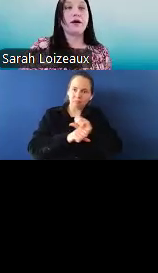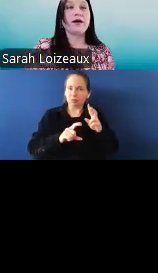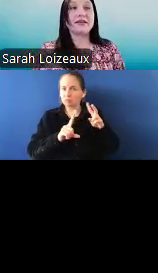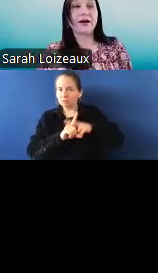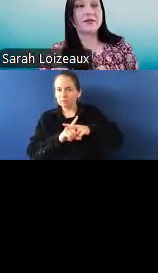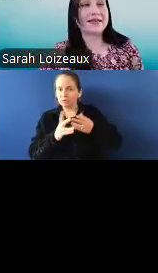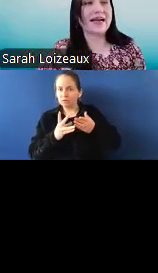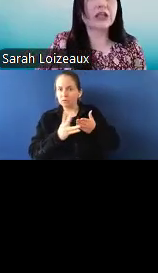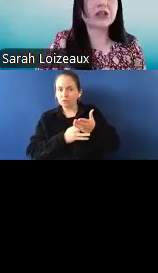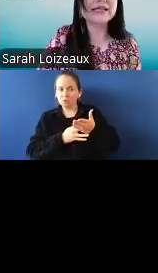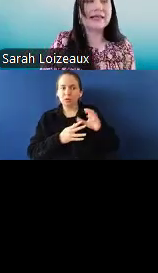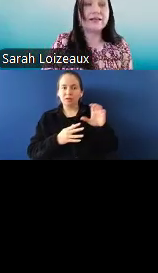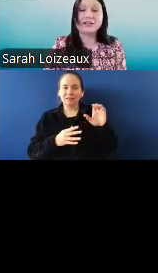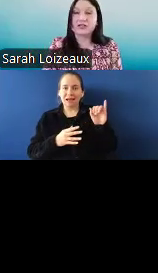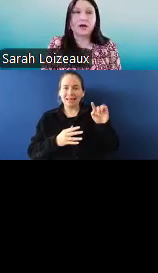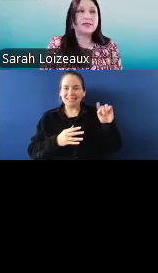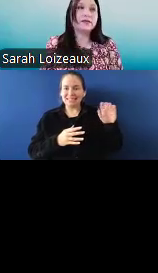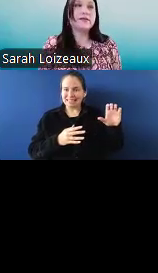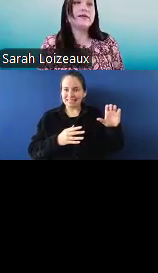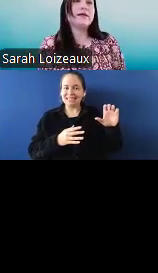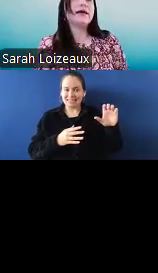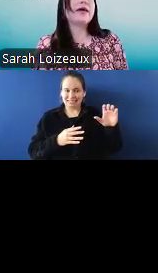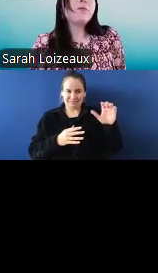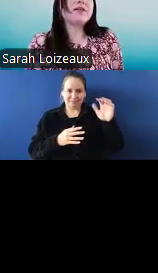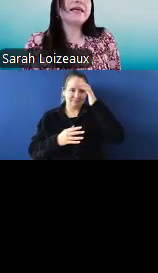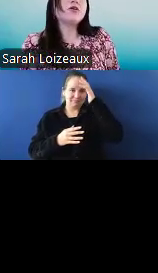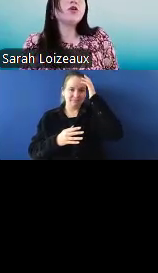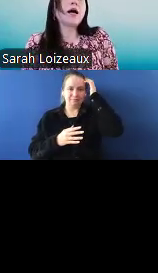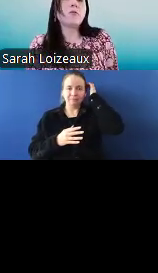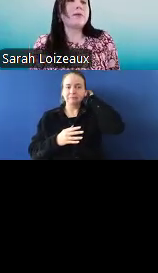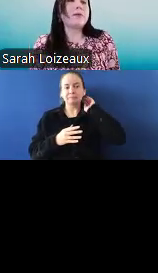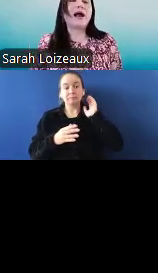work of the Carroll Technology & Innovation Council. And hopefully you'll come away with